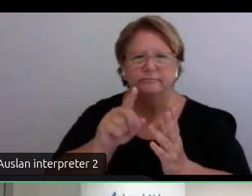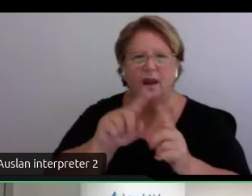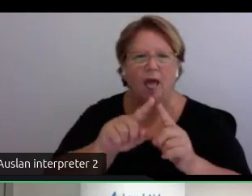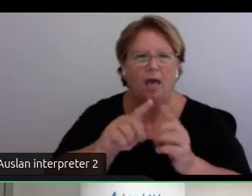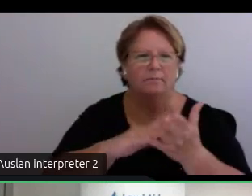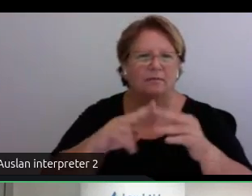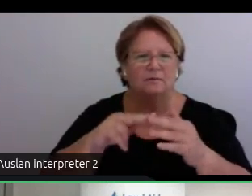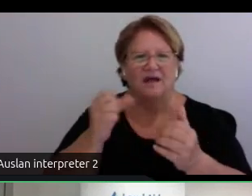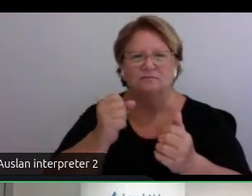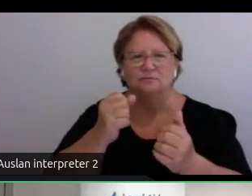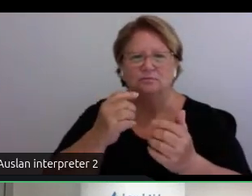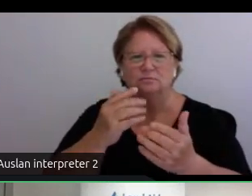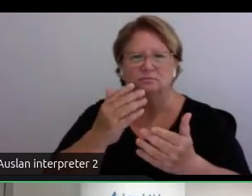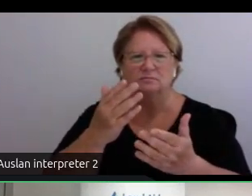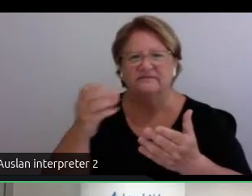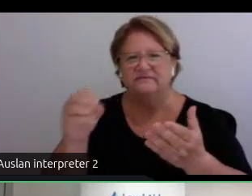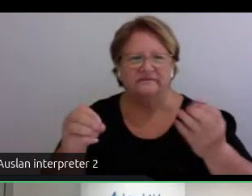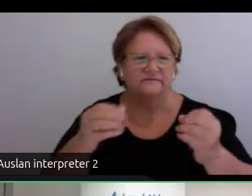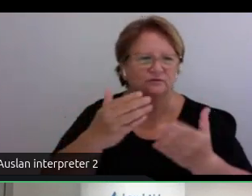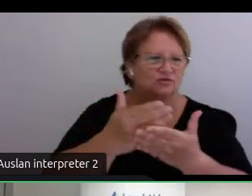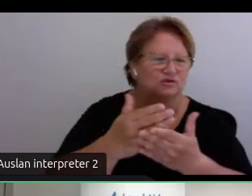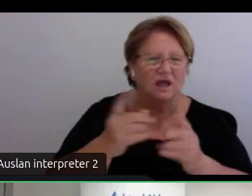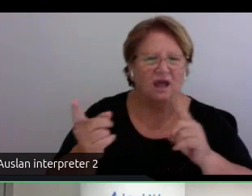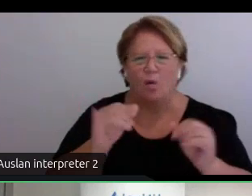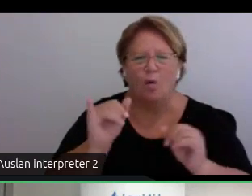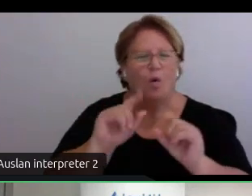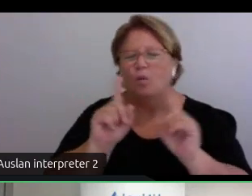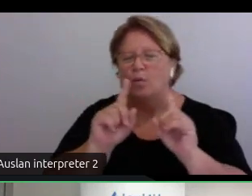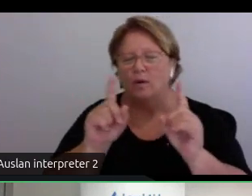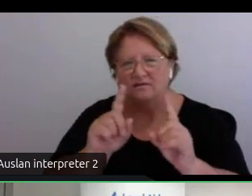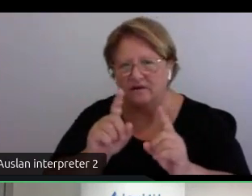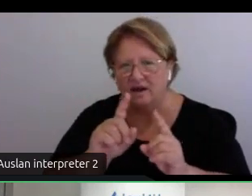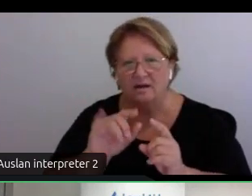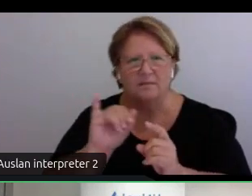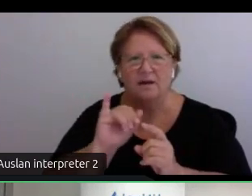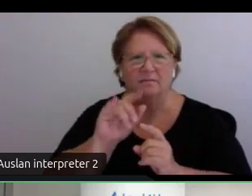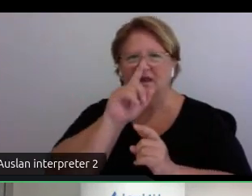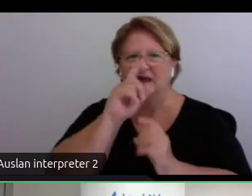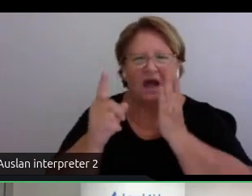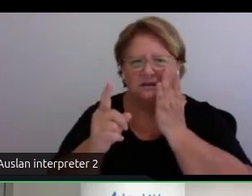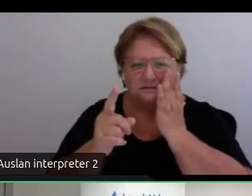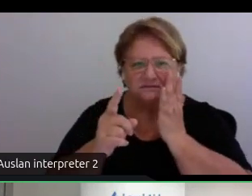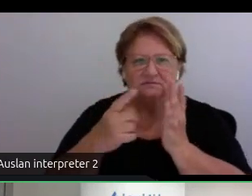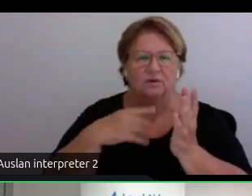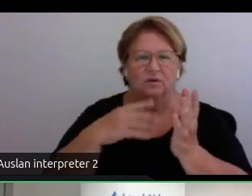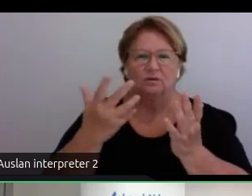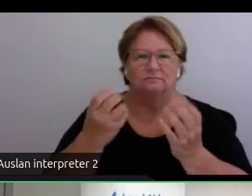can't get the kids to the venue or to the other the to the ex's house to the access for transport.